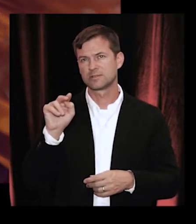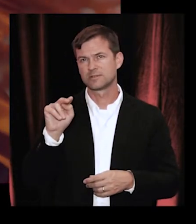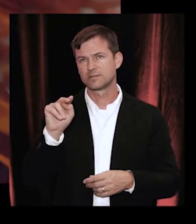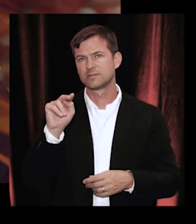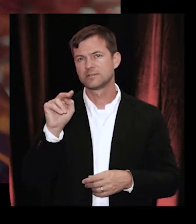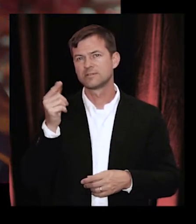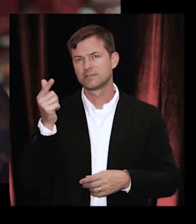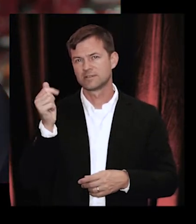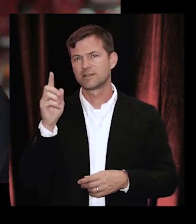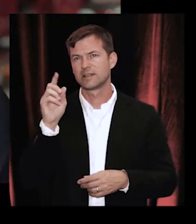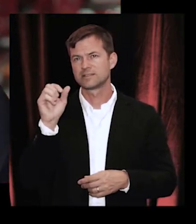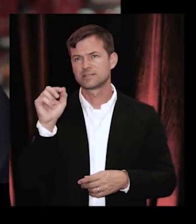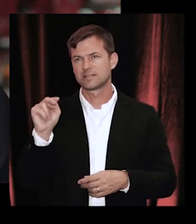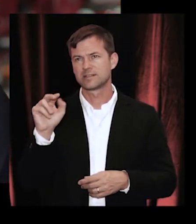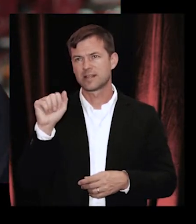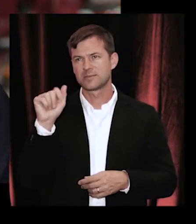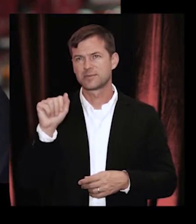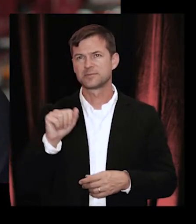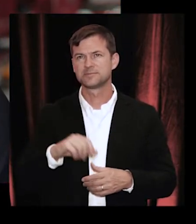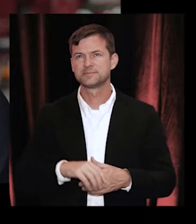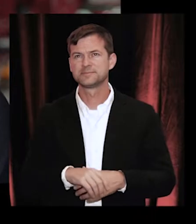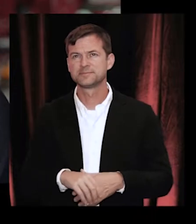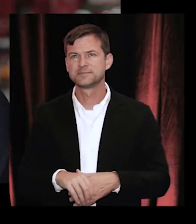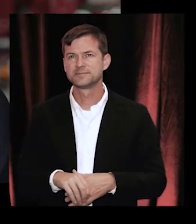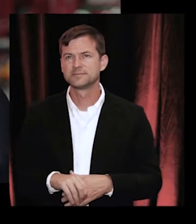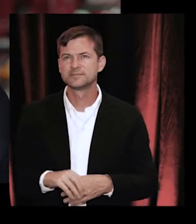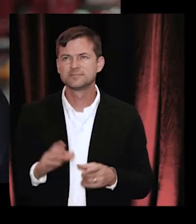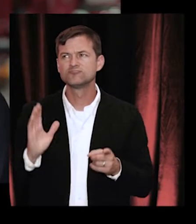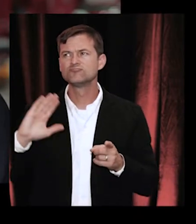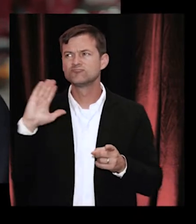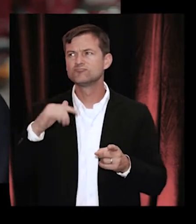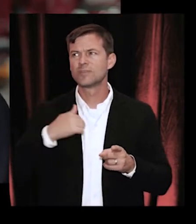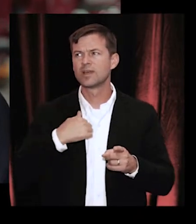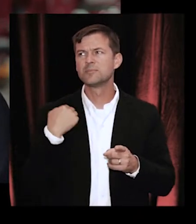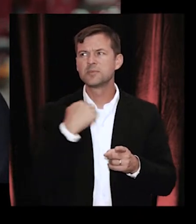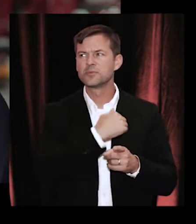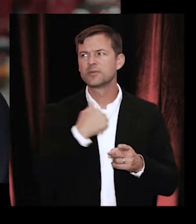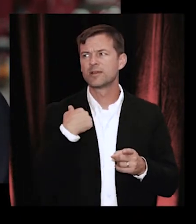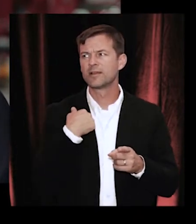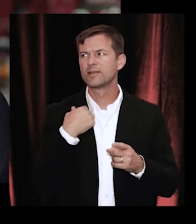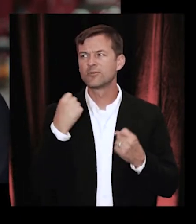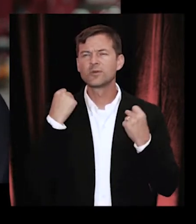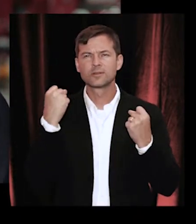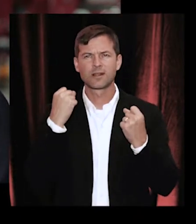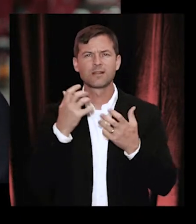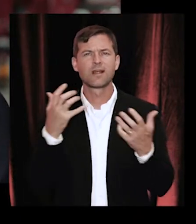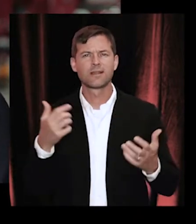I used to be a member here. I worked out a lot and I kept on asking, are y'all hiring? y'all hiring?